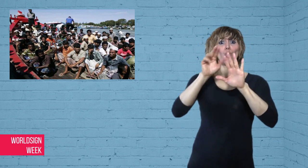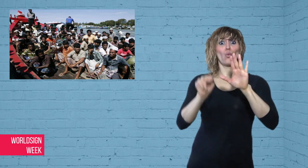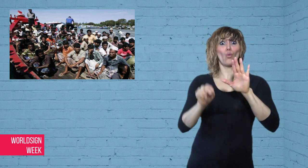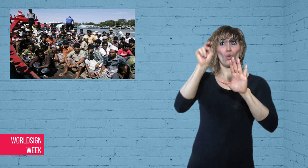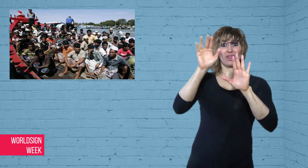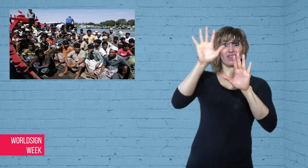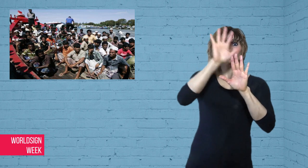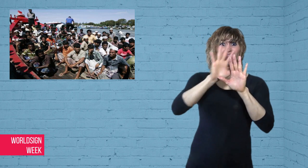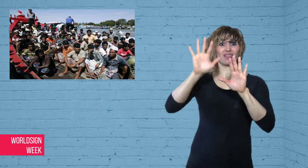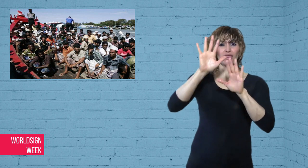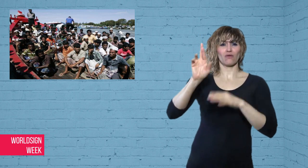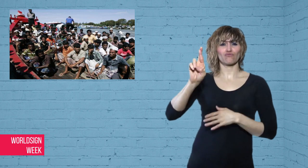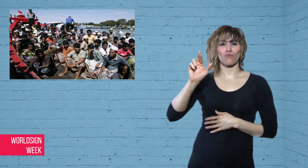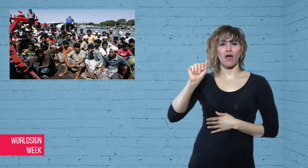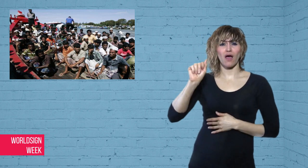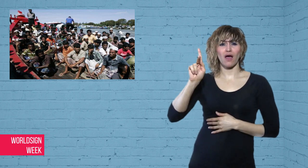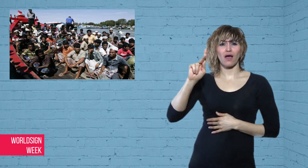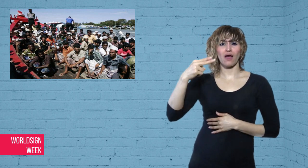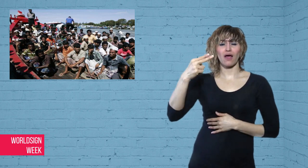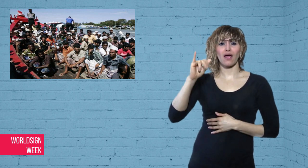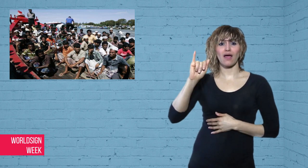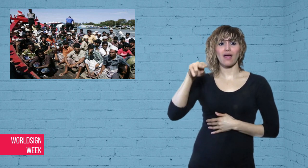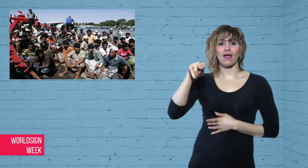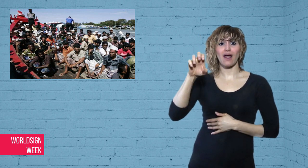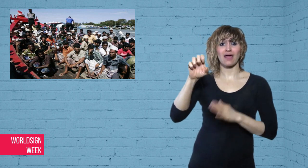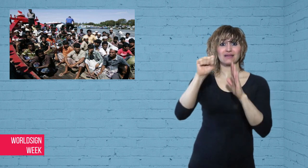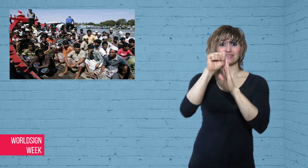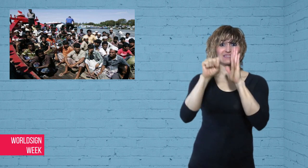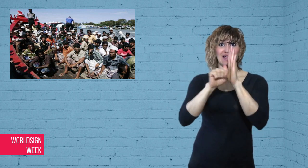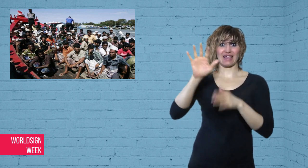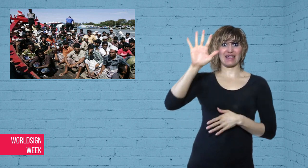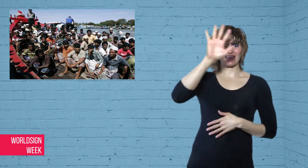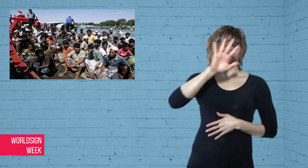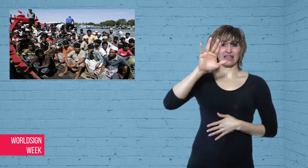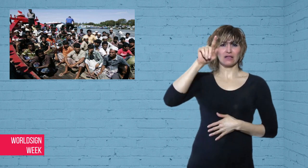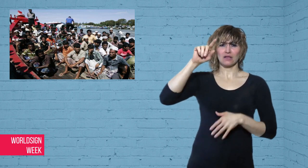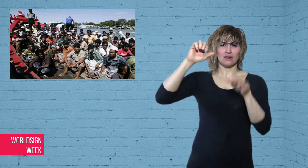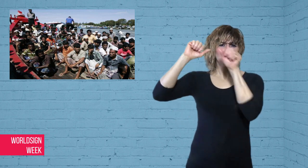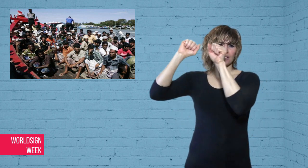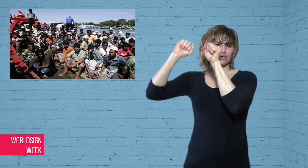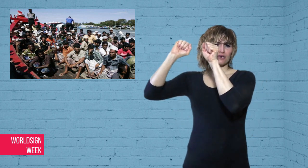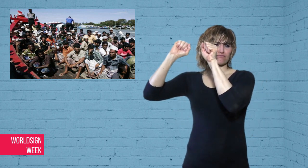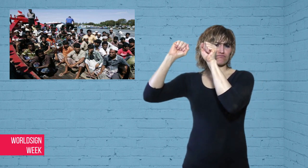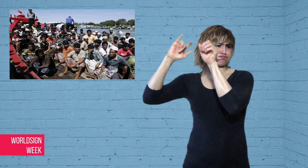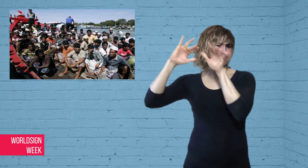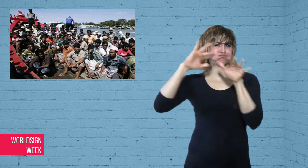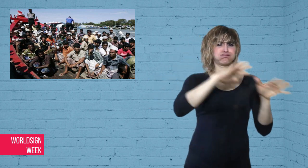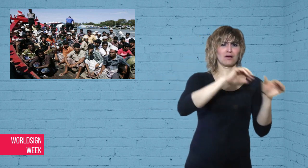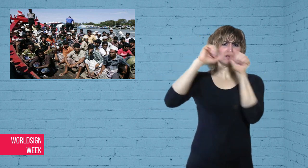part of Rakhine State hearing west